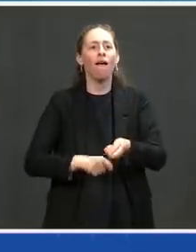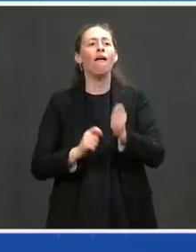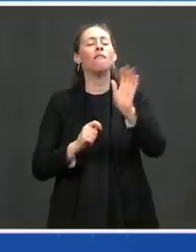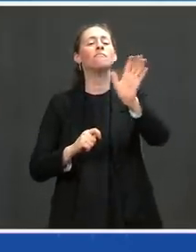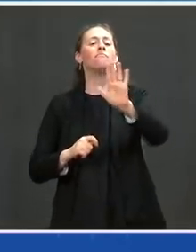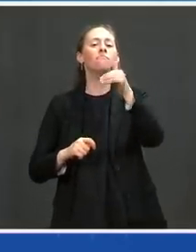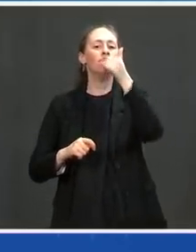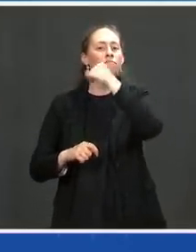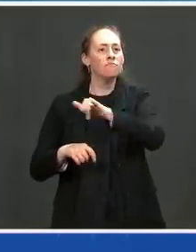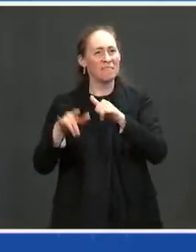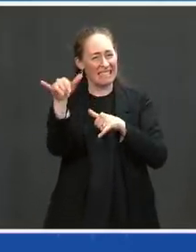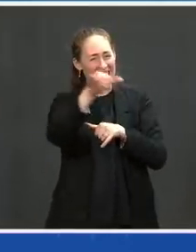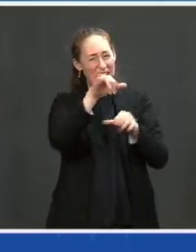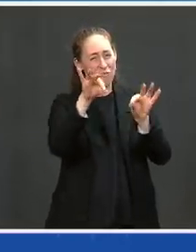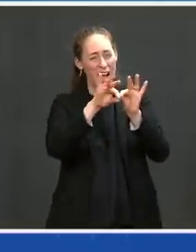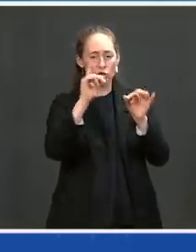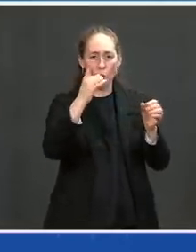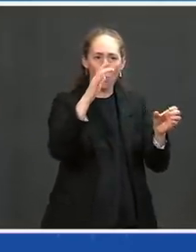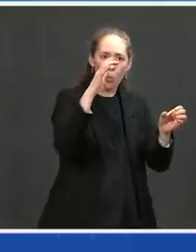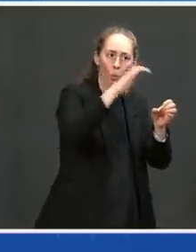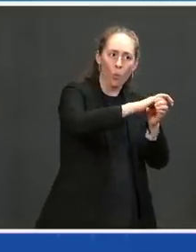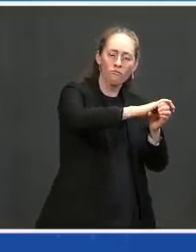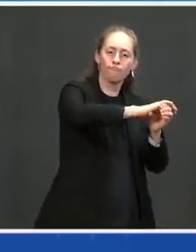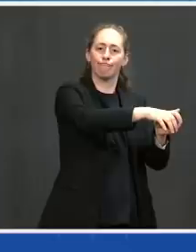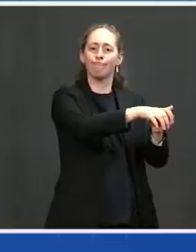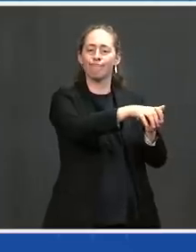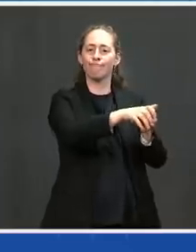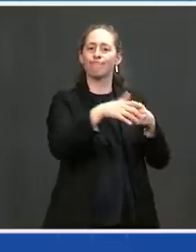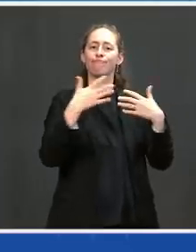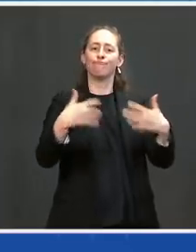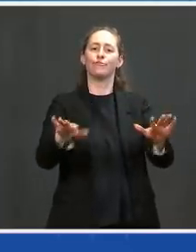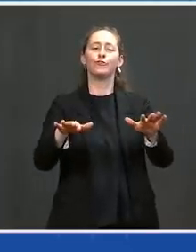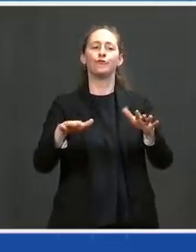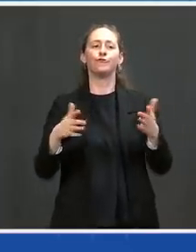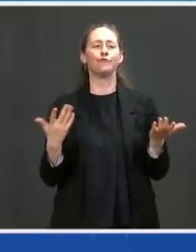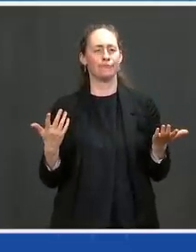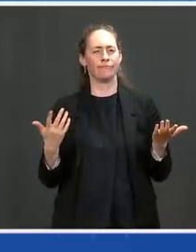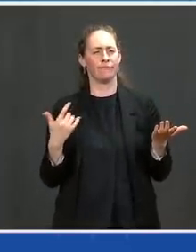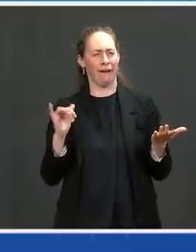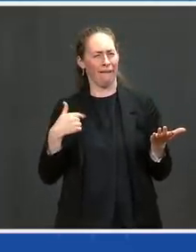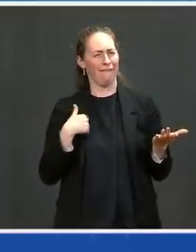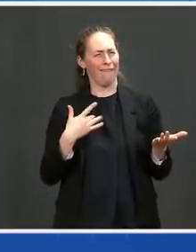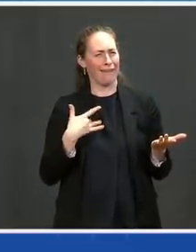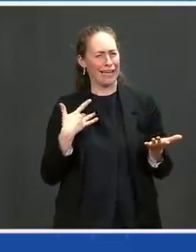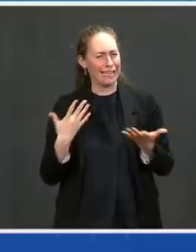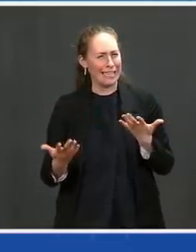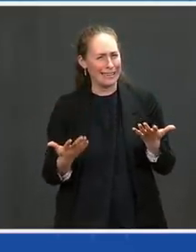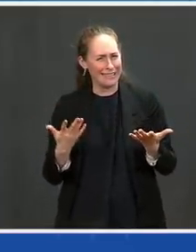So, I -- I just find it frustrated --